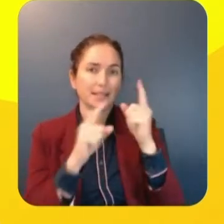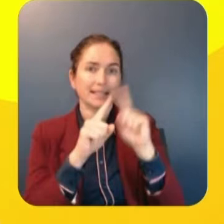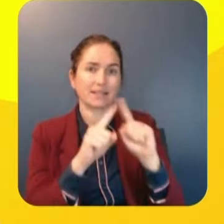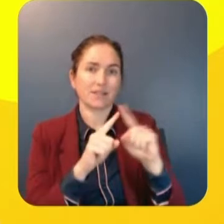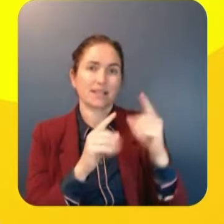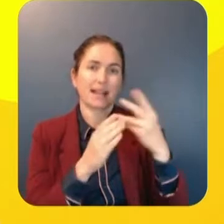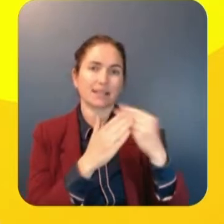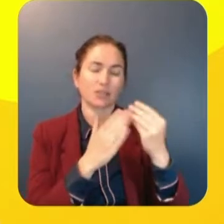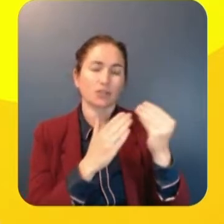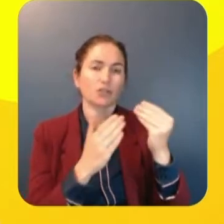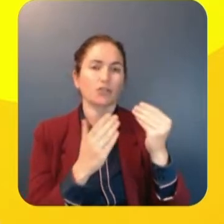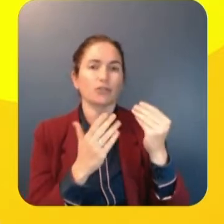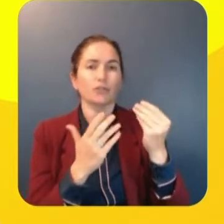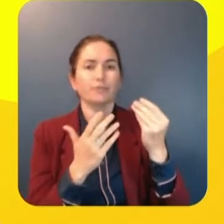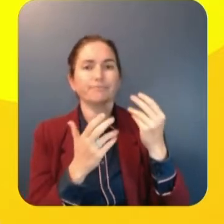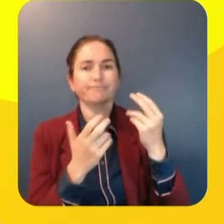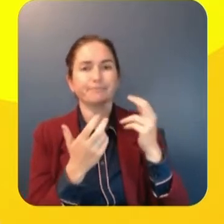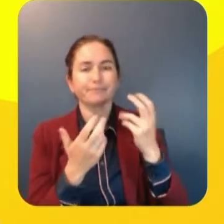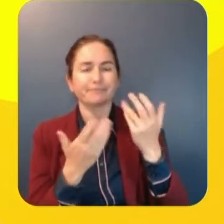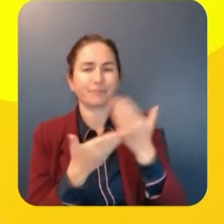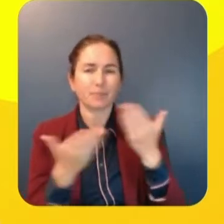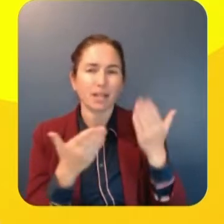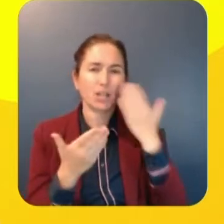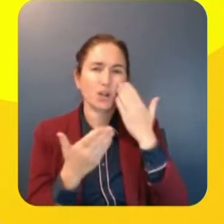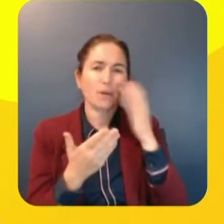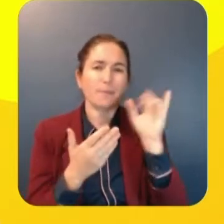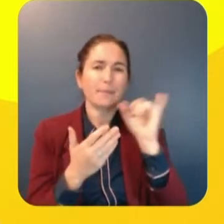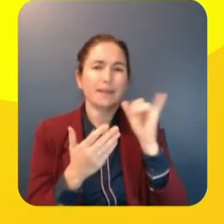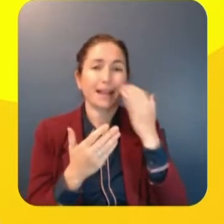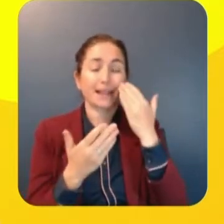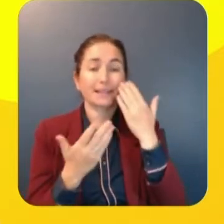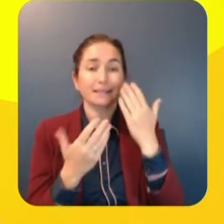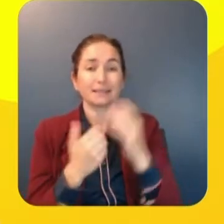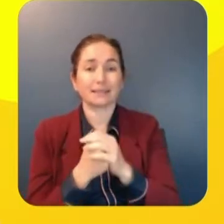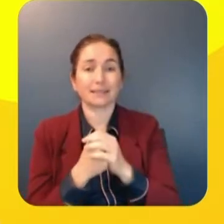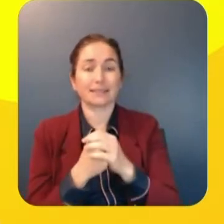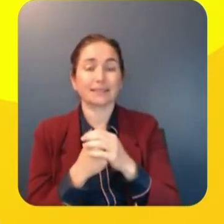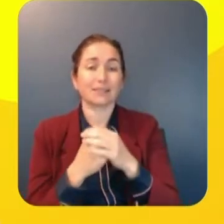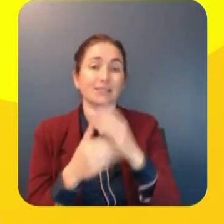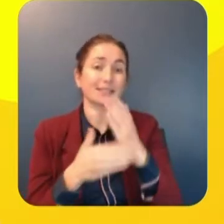which has meant having to reduce headcount ambitions or in some cases even having to let people go.